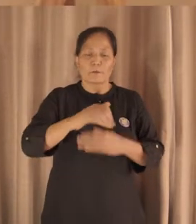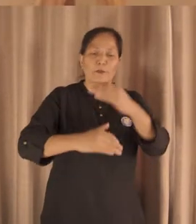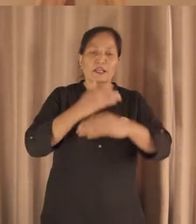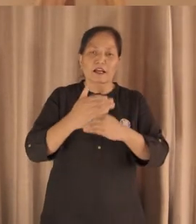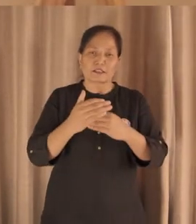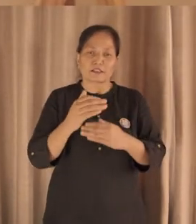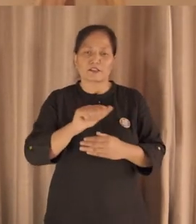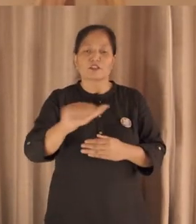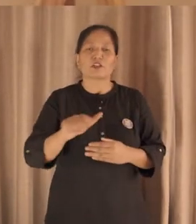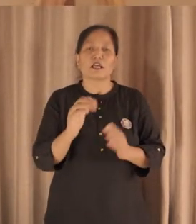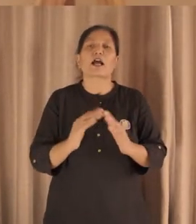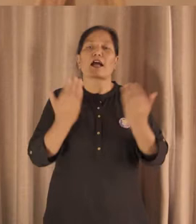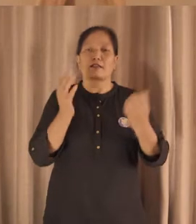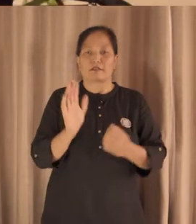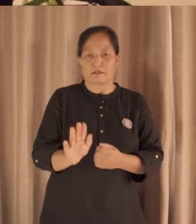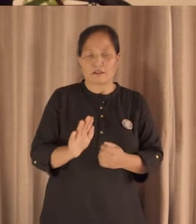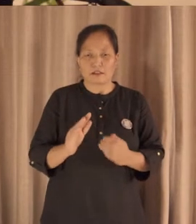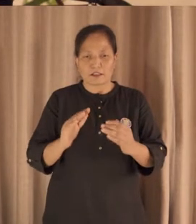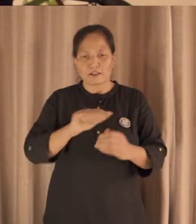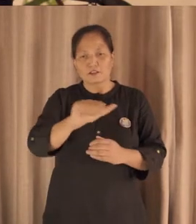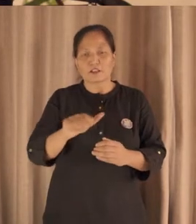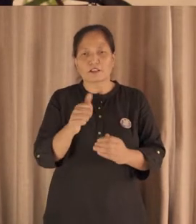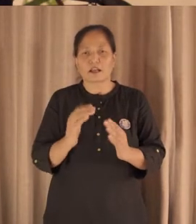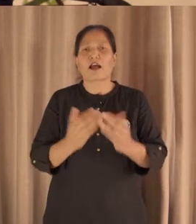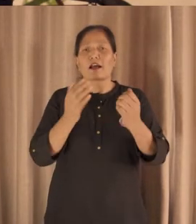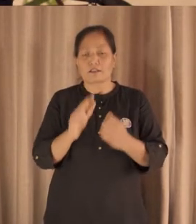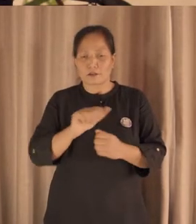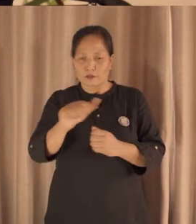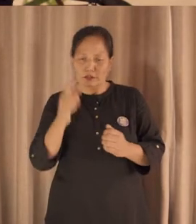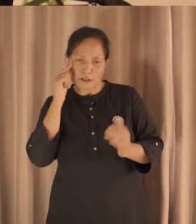documentation. What are the provisions to ensure IP rights in the constitution of Nepal?